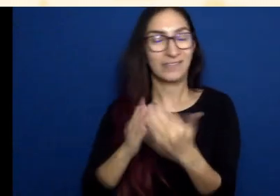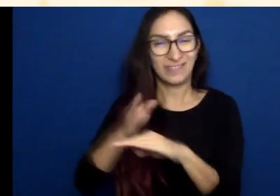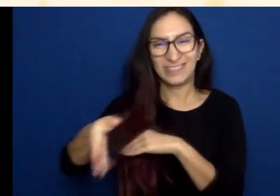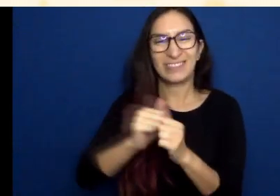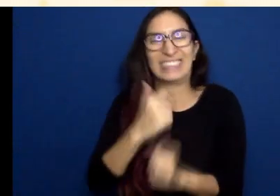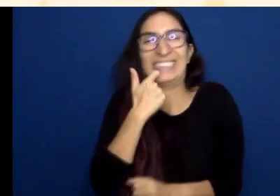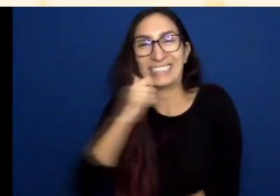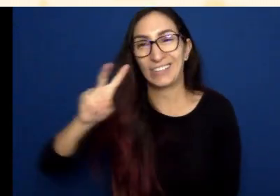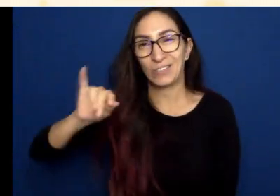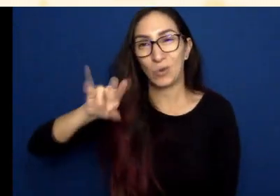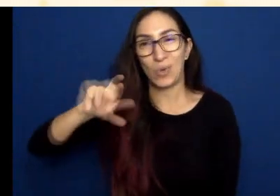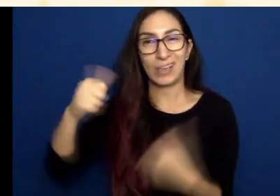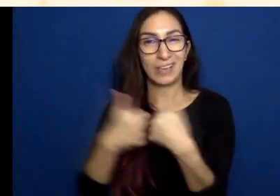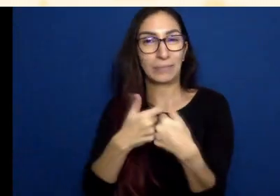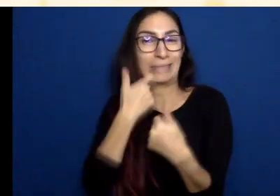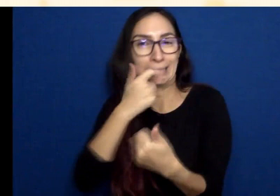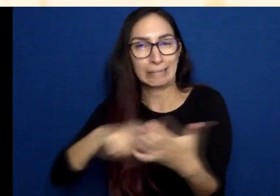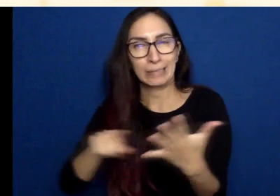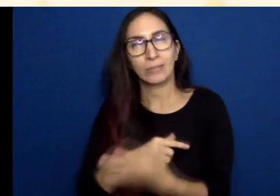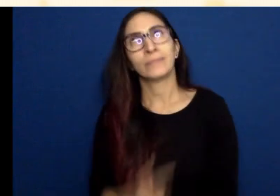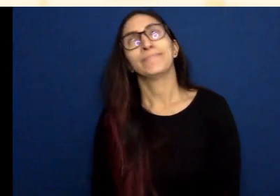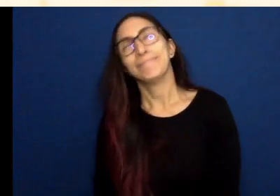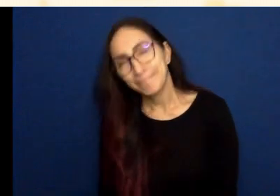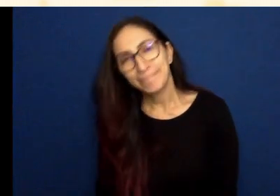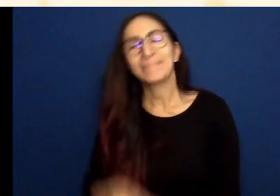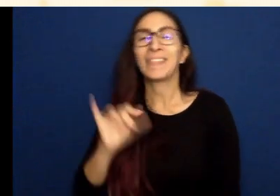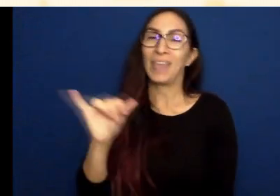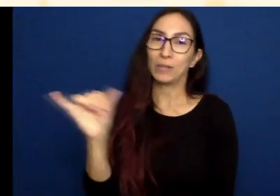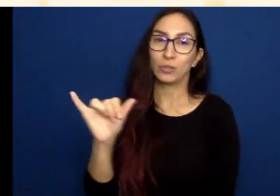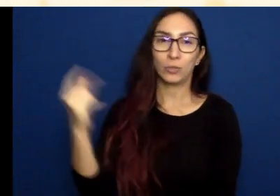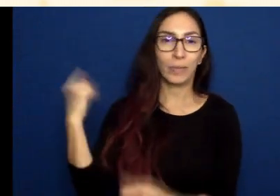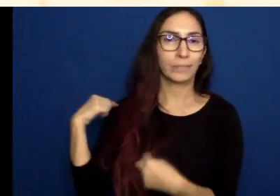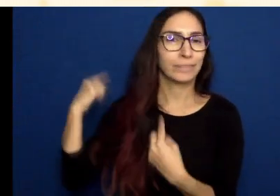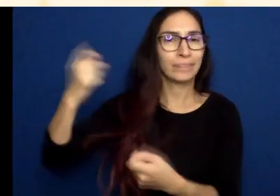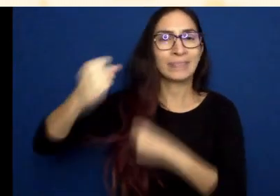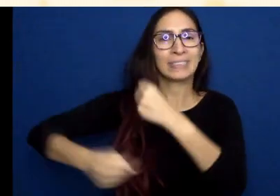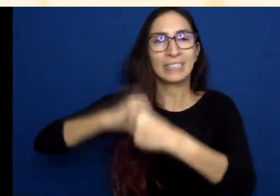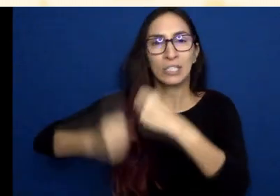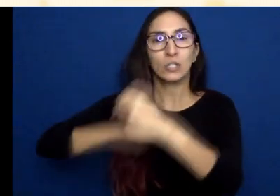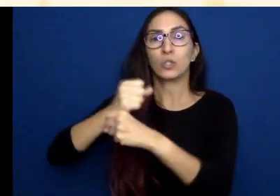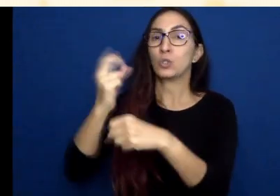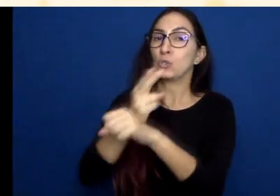was an invited expert to the W3C, WCAG 2 working group. I worked on the 2006 Commonwealth Games.